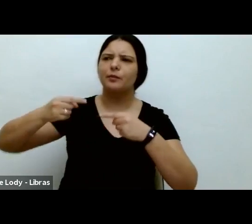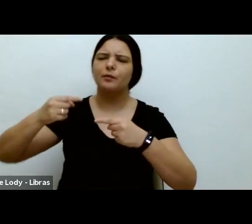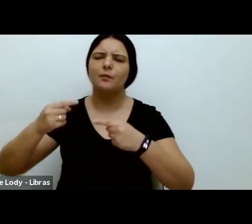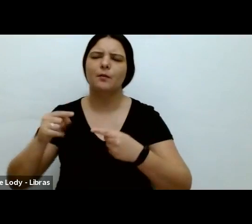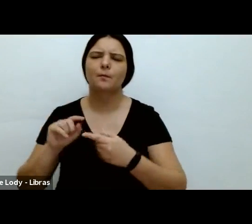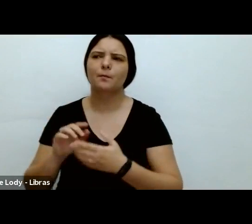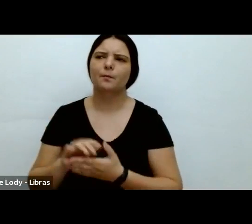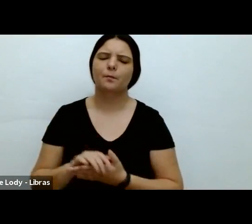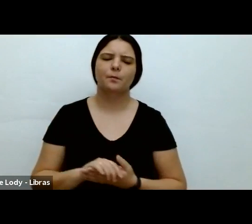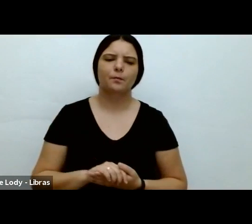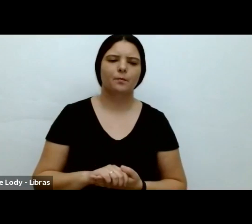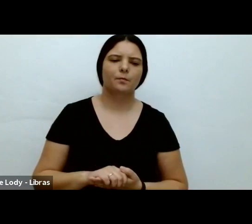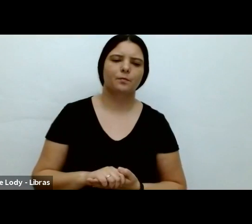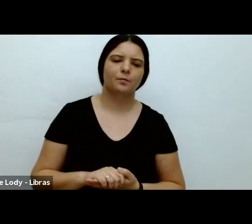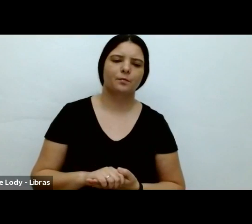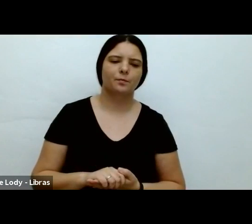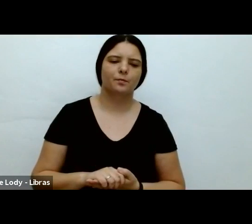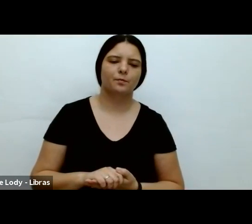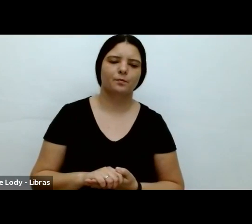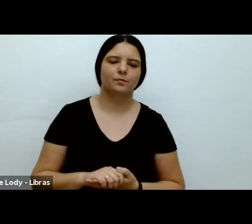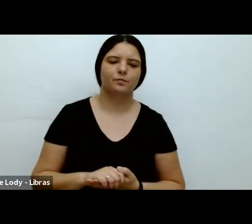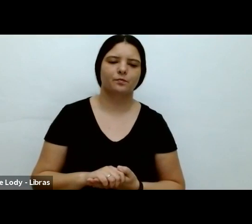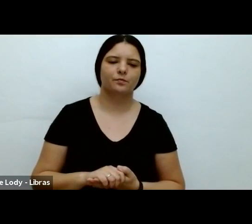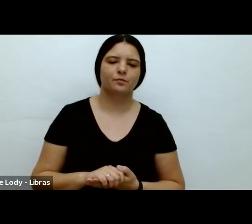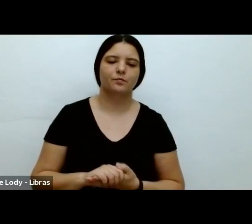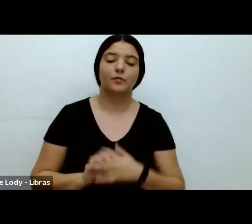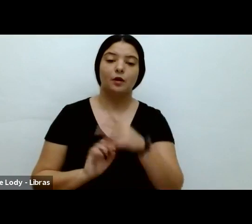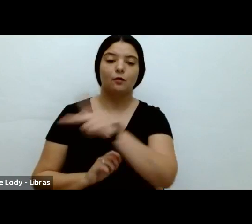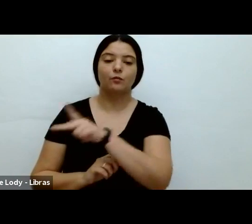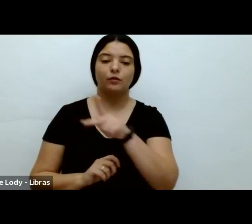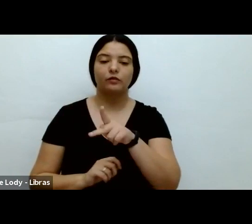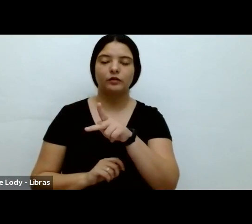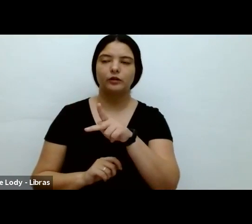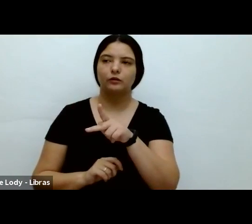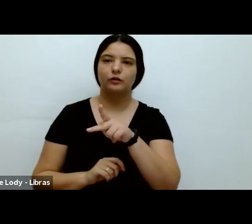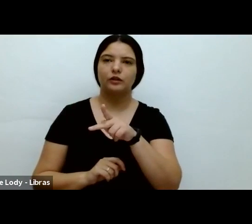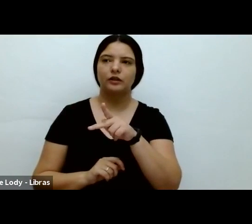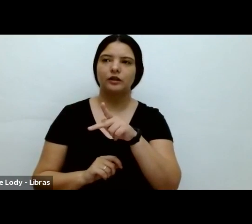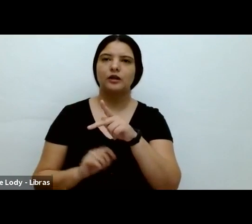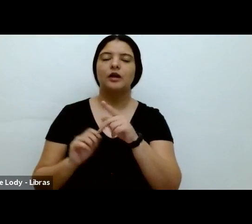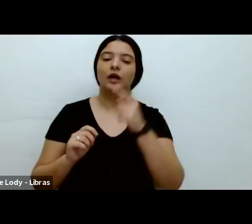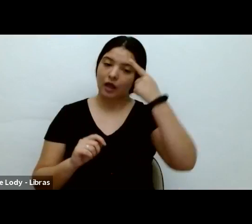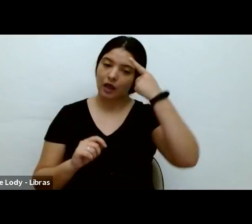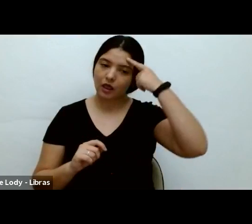was. was able to press Enter was able to present an idea. that the fetus tunnel